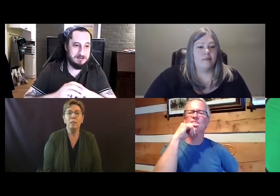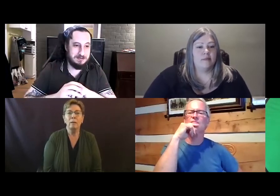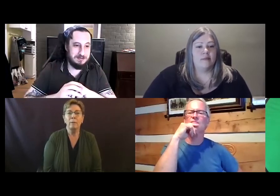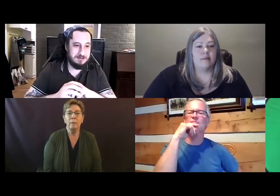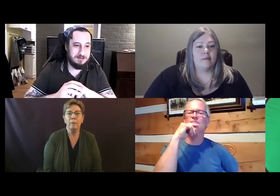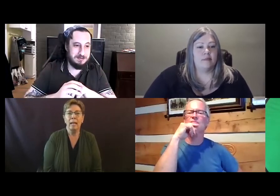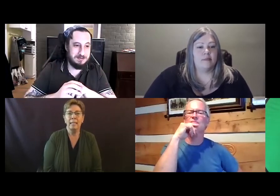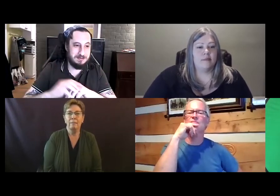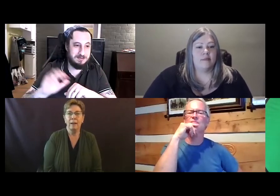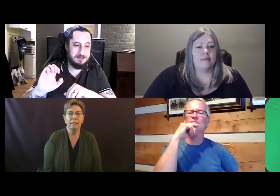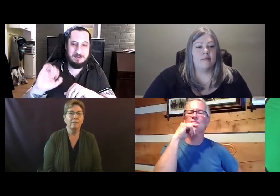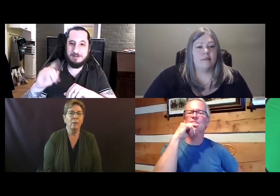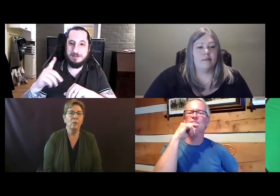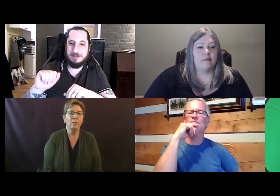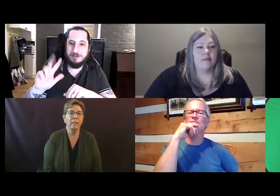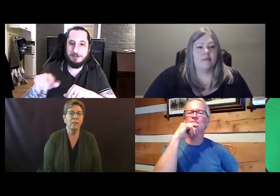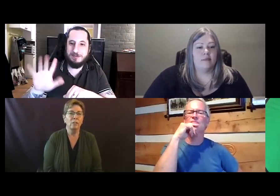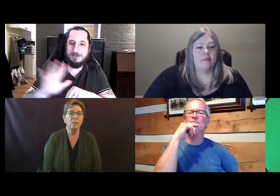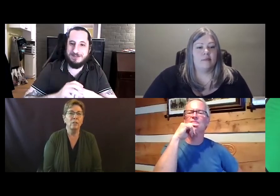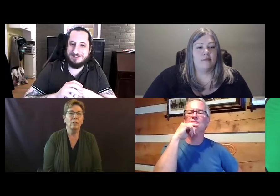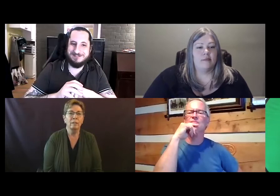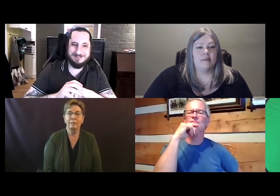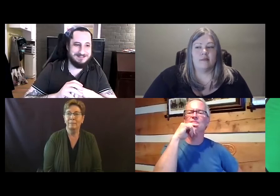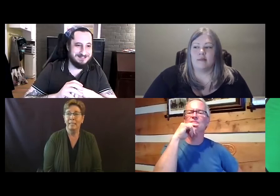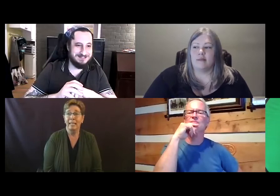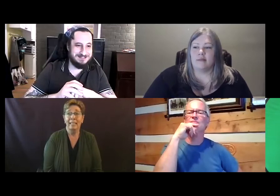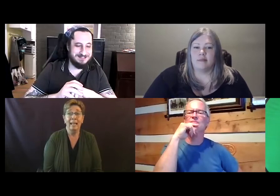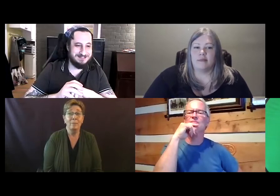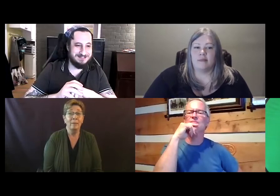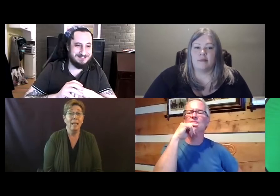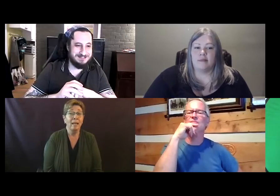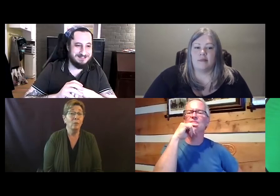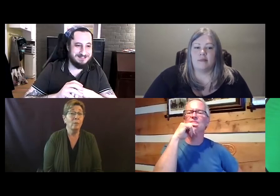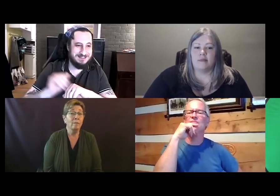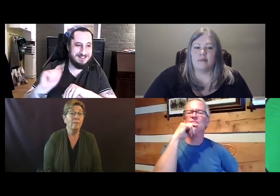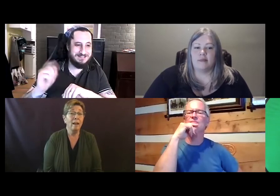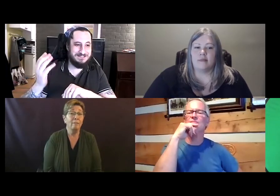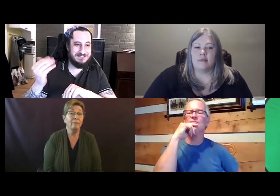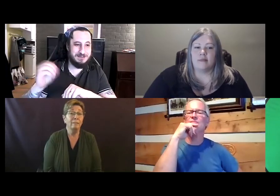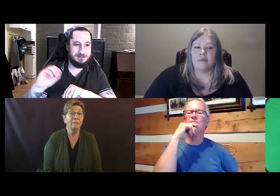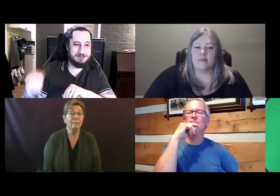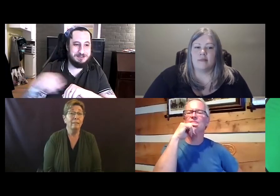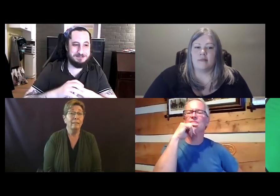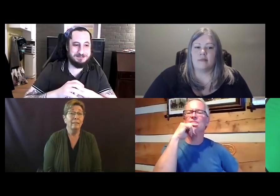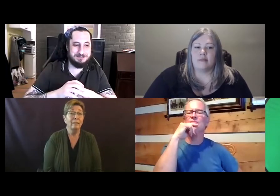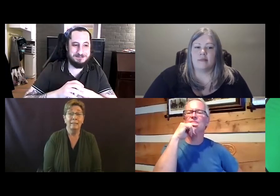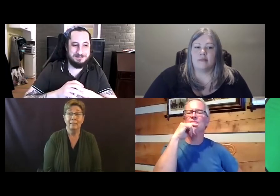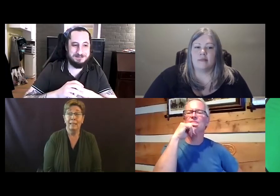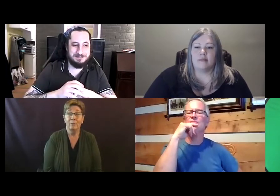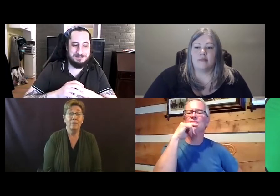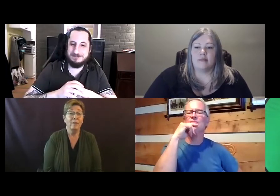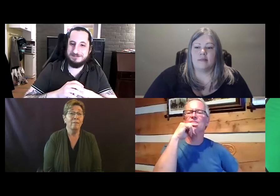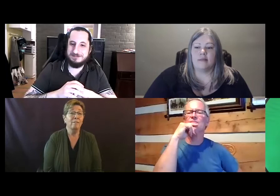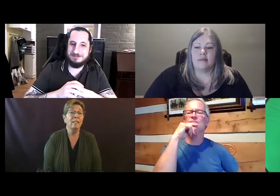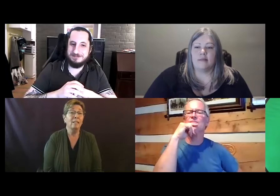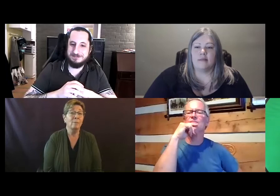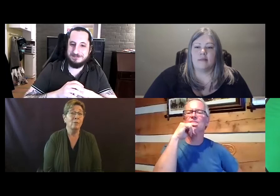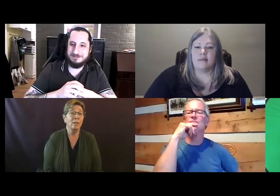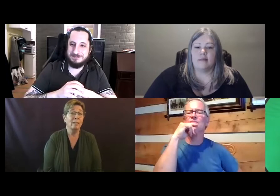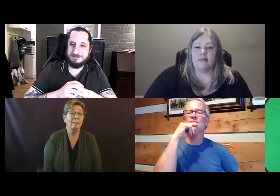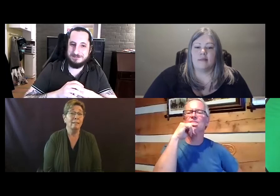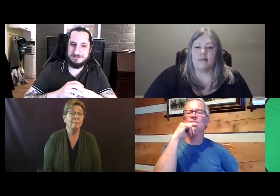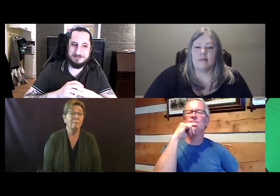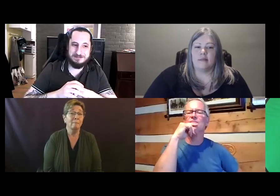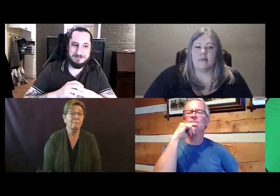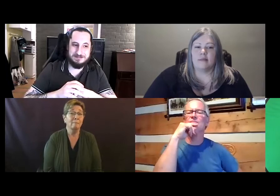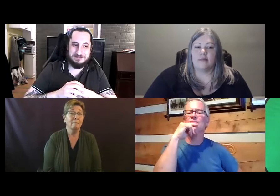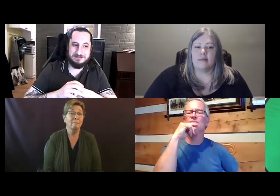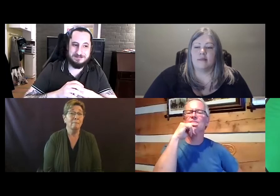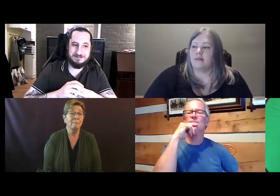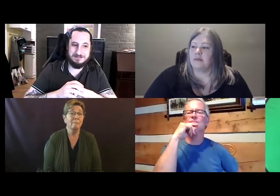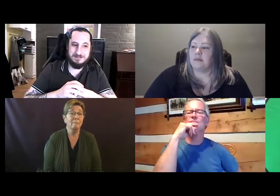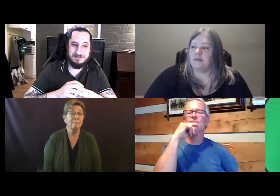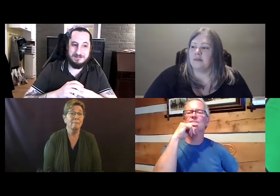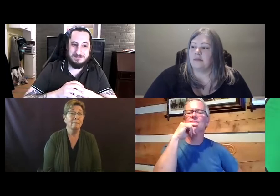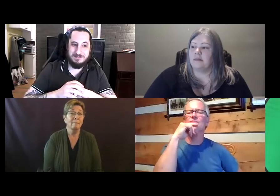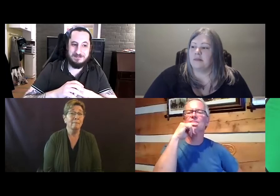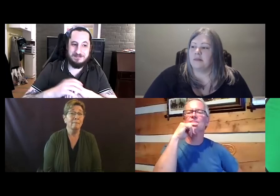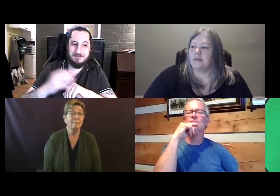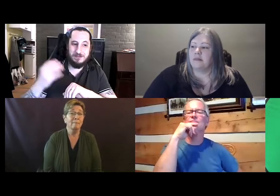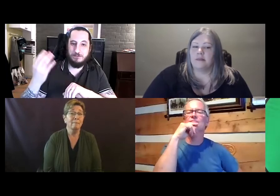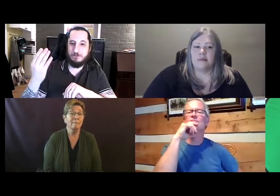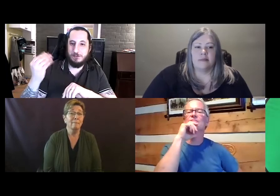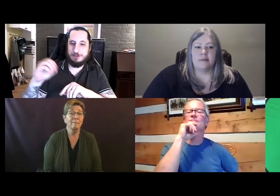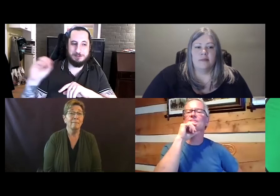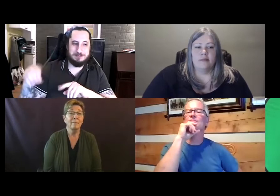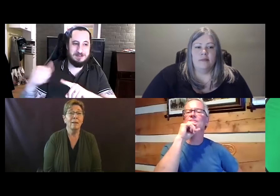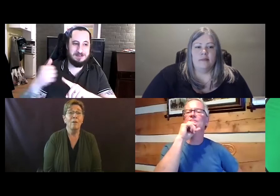Most people identified the following certifications: EIPA .. That was at 15-some percent.